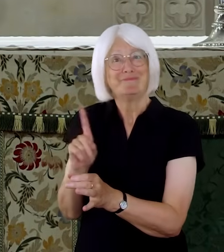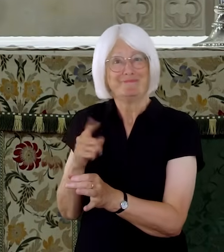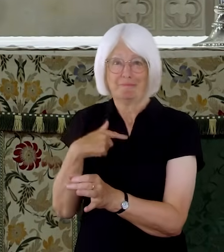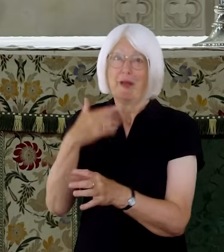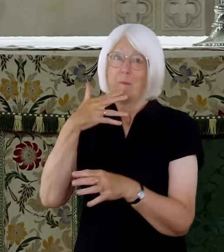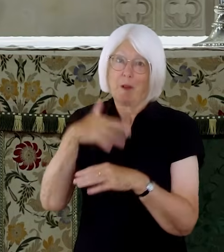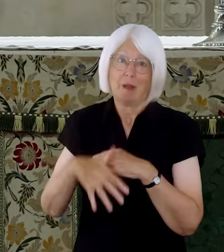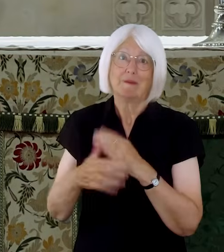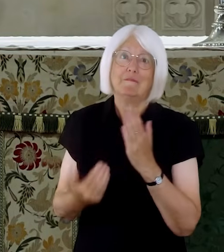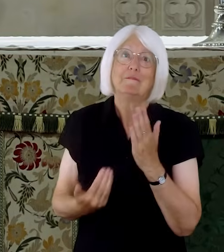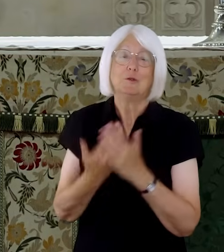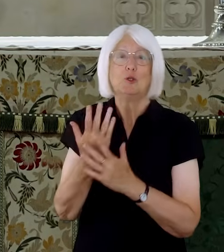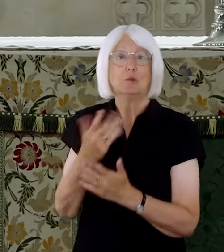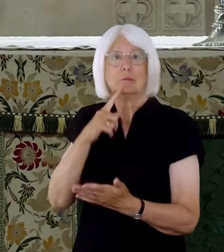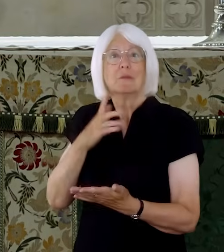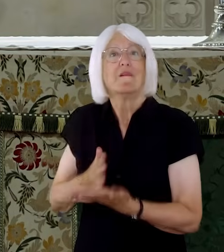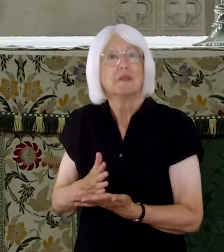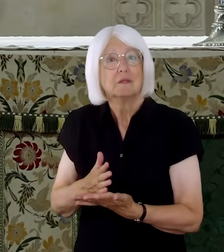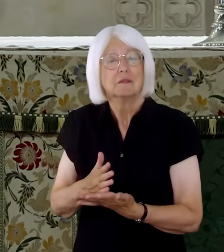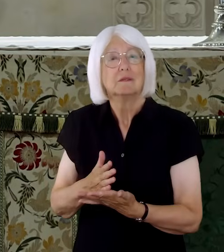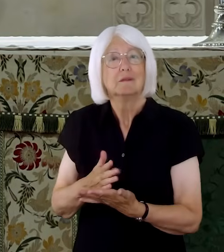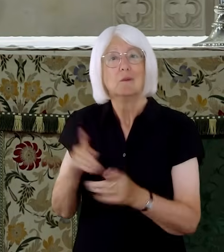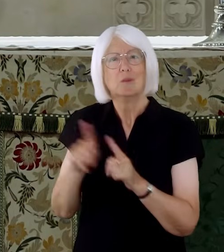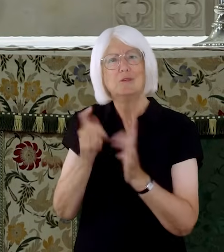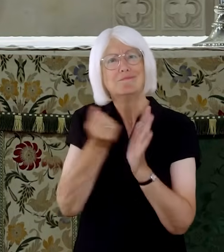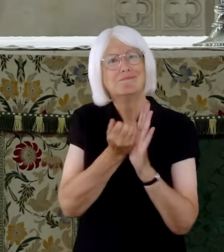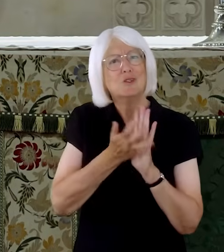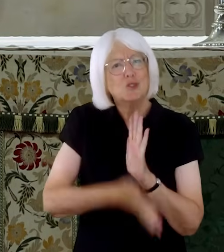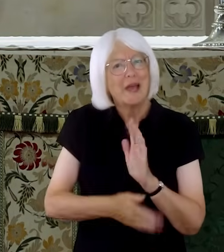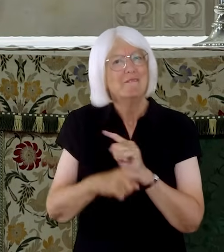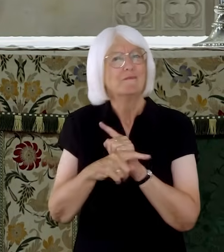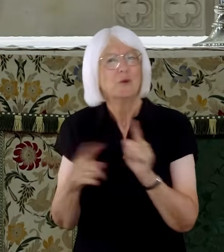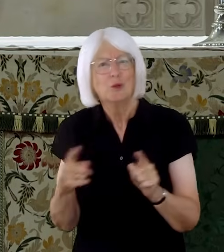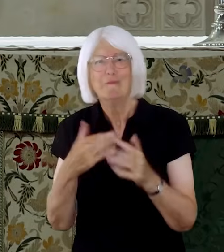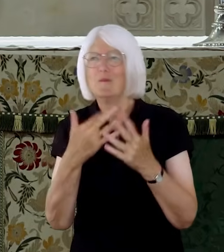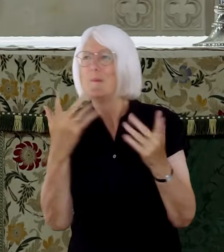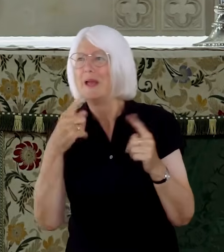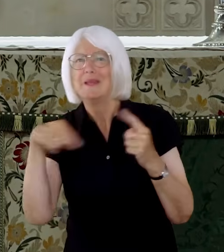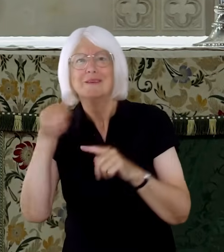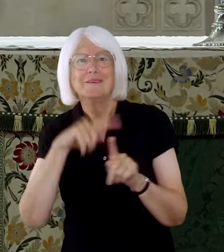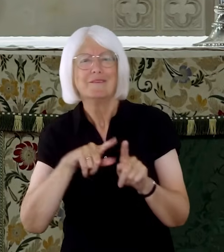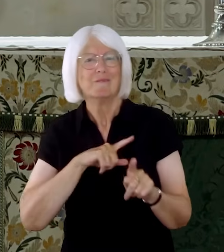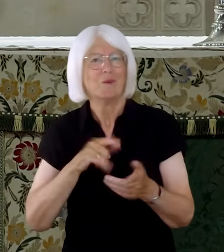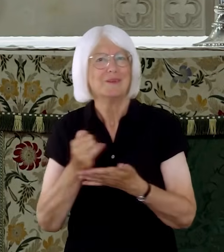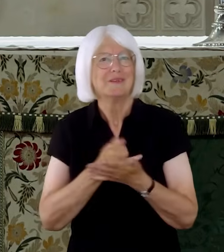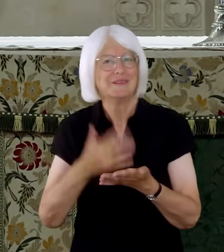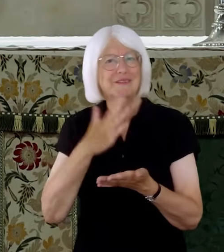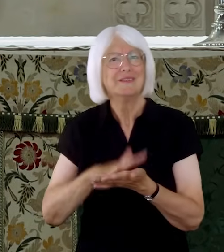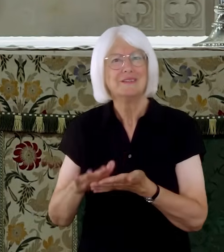This is my blood of the new covenant, which is shed for you and for many, for the forgiveness of sins.